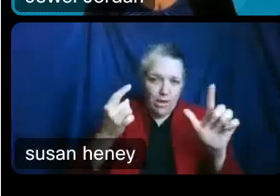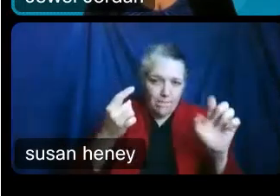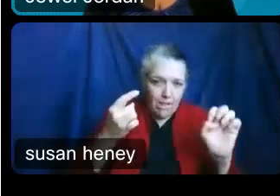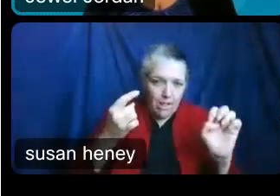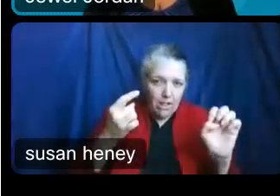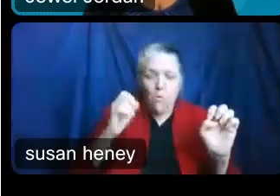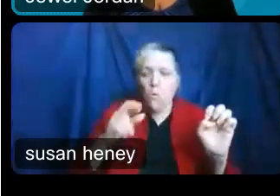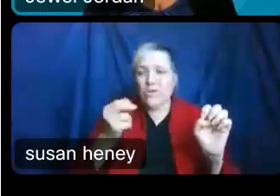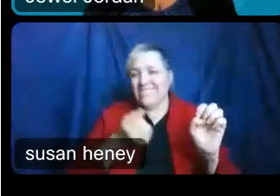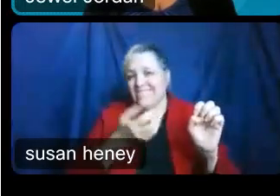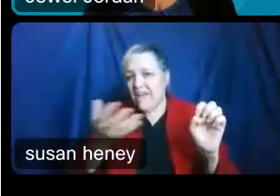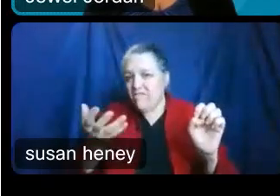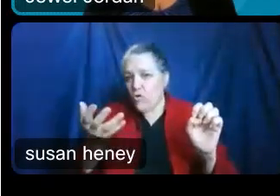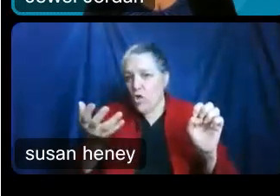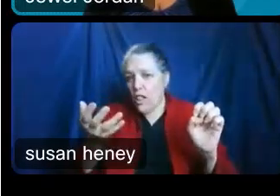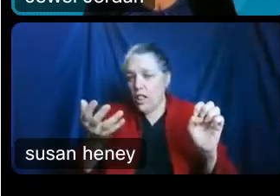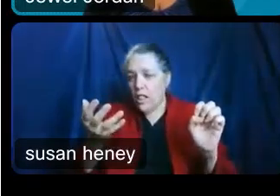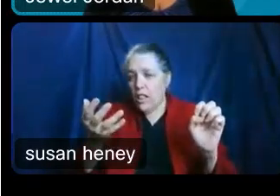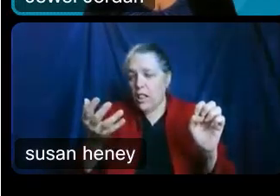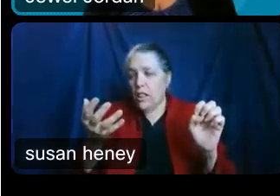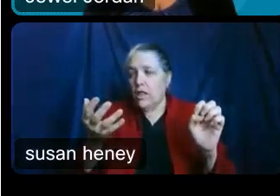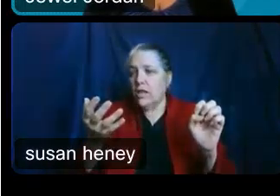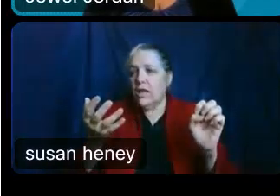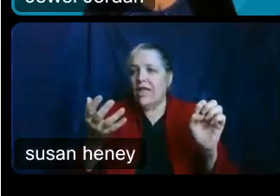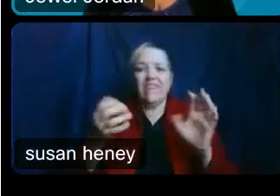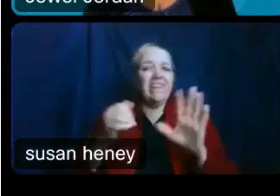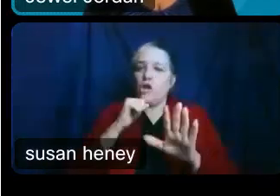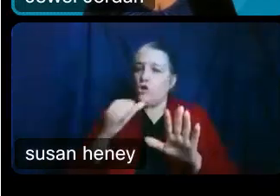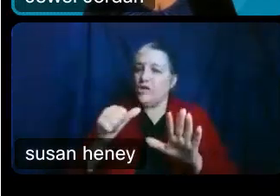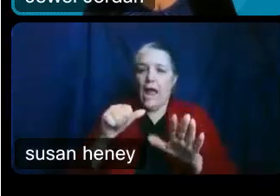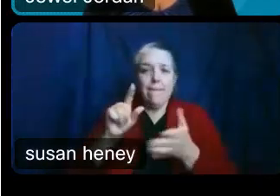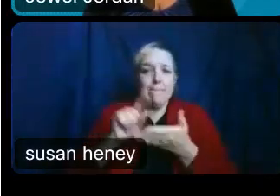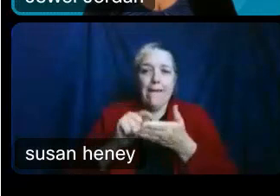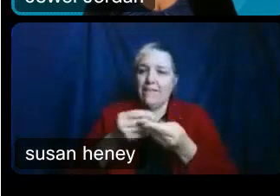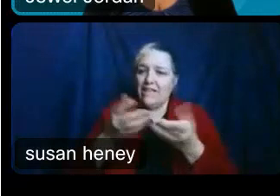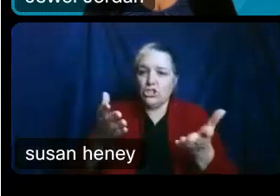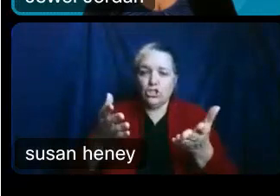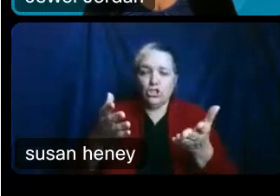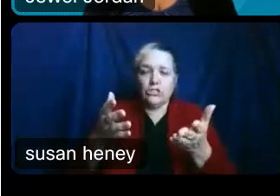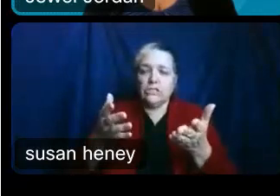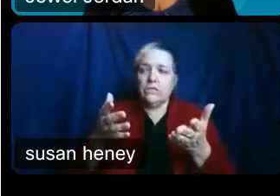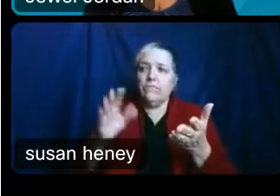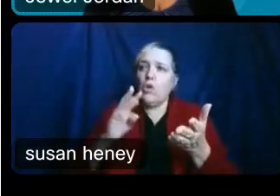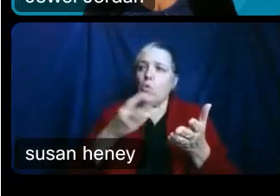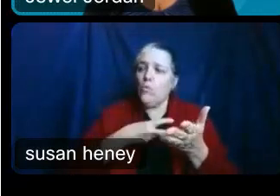variables across together, that are not published in our tables. We publish more than 1,000